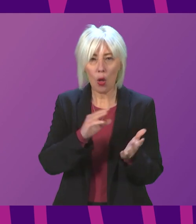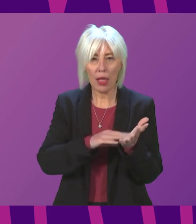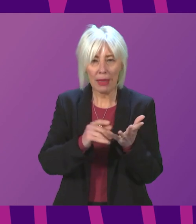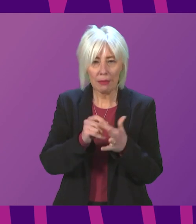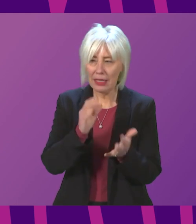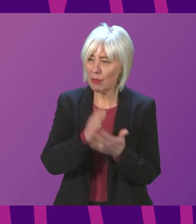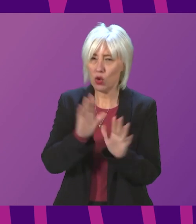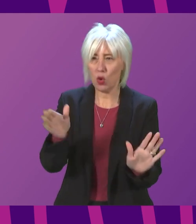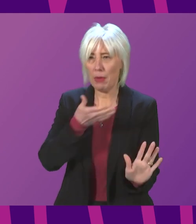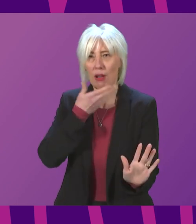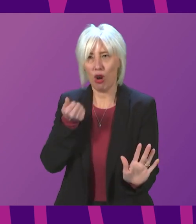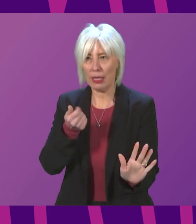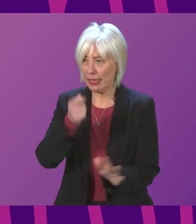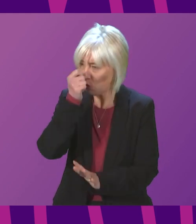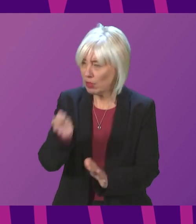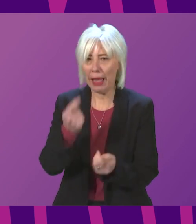with courtesy and respect at all times.